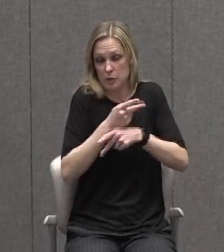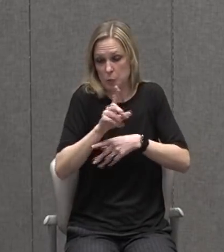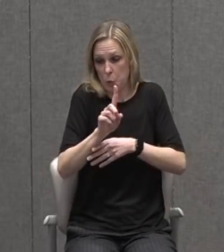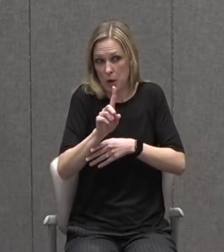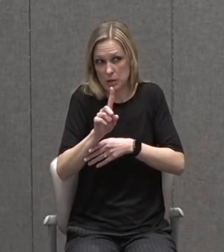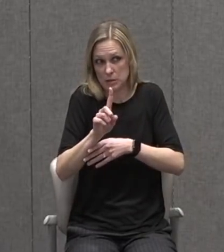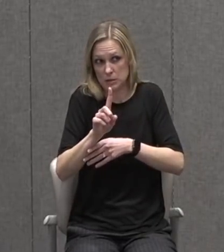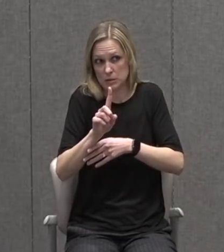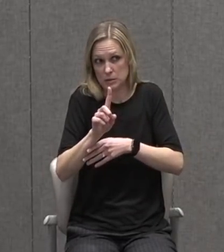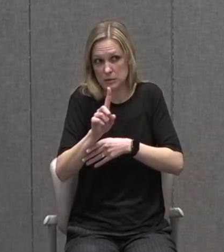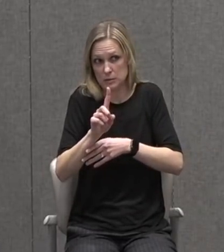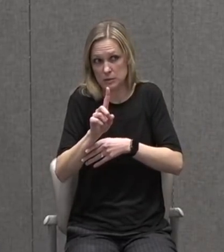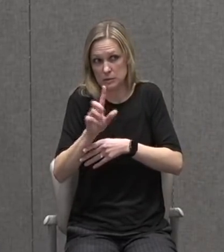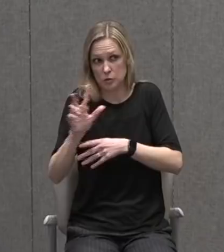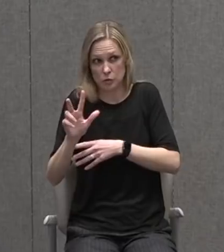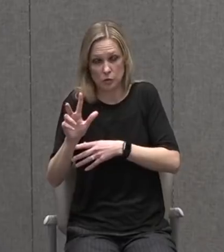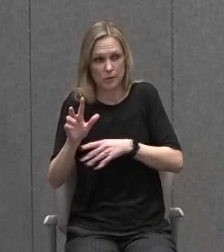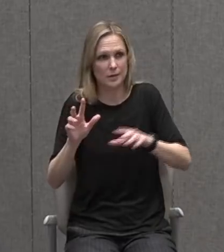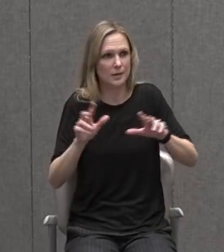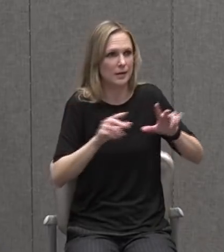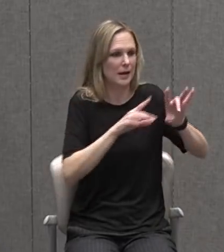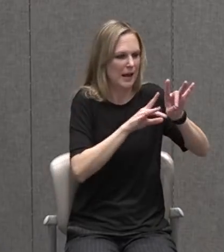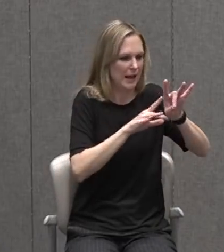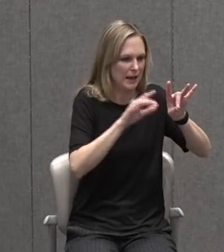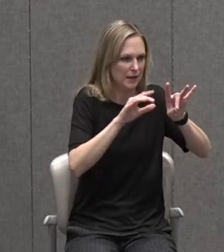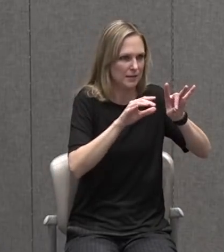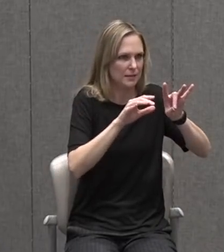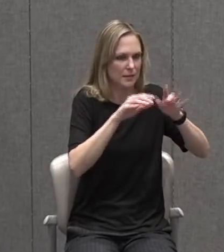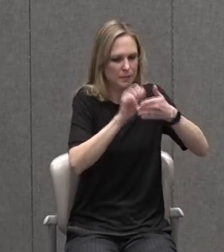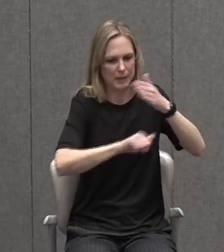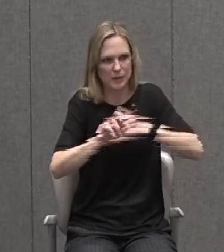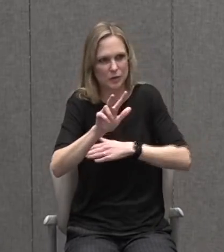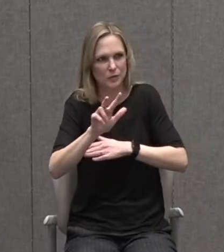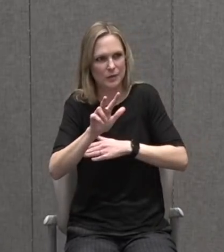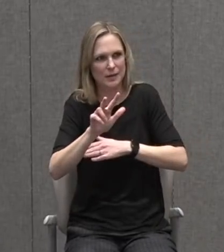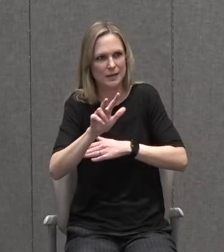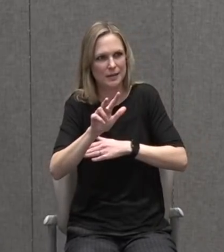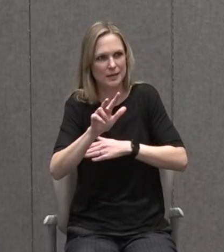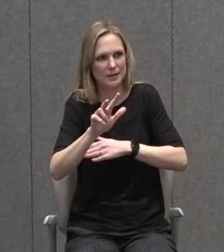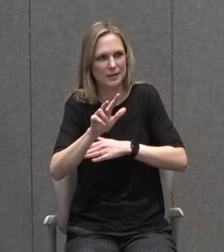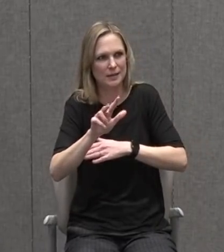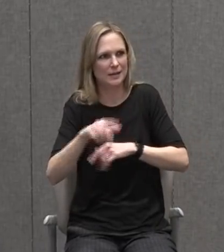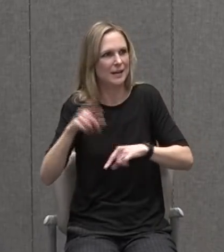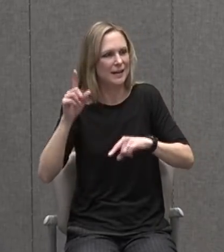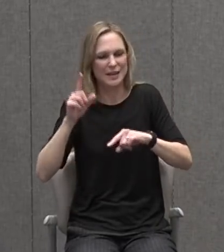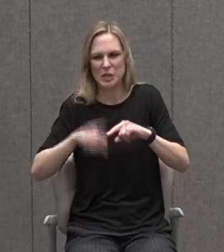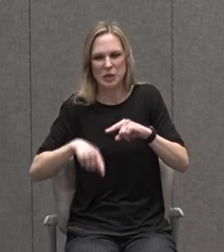from eight, three,(curses) I couldn't let it go, I couldn't let it go right?